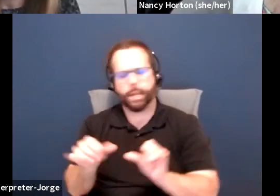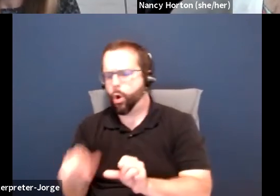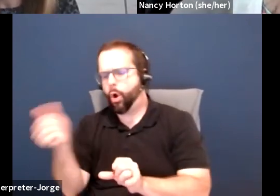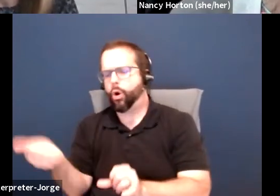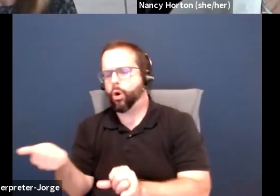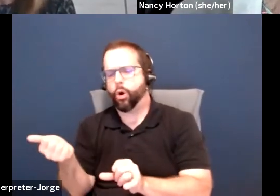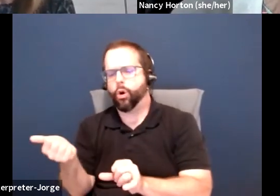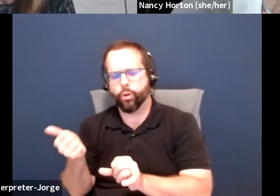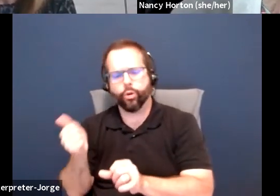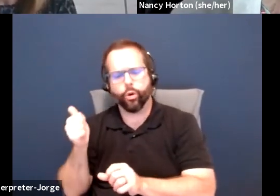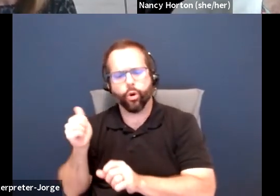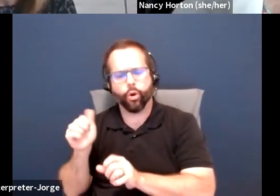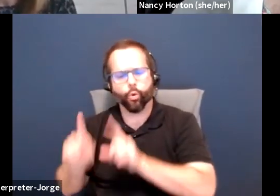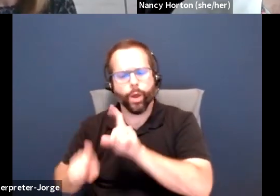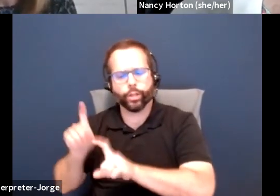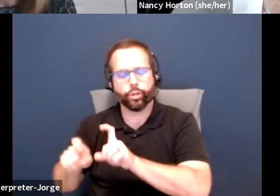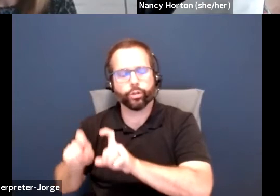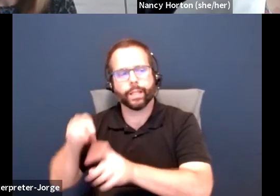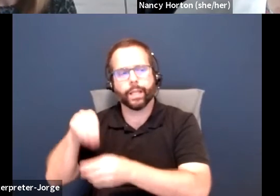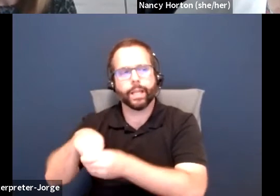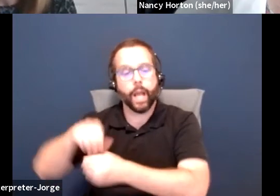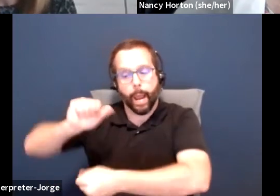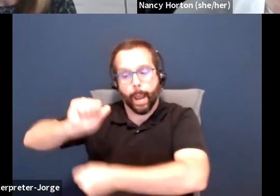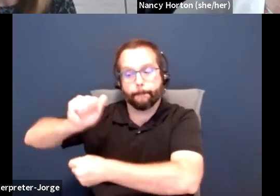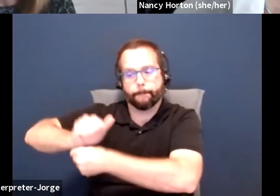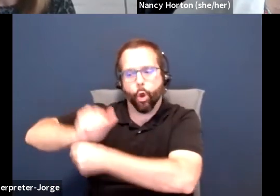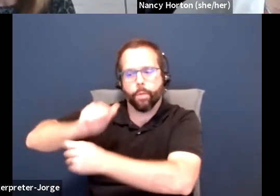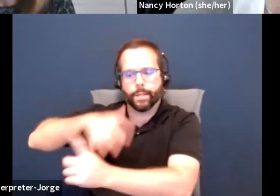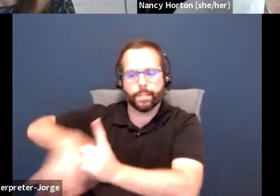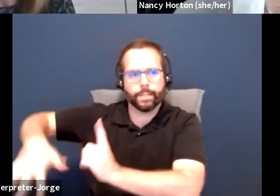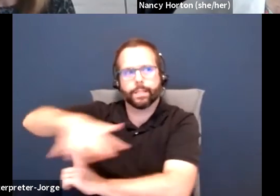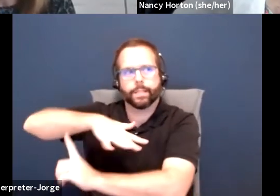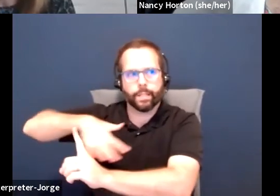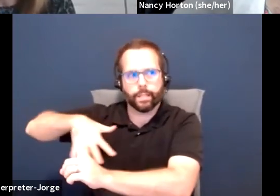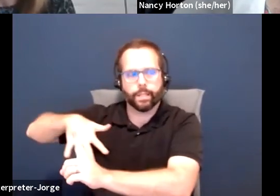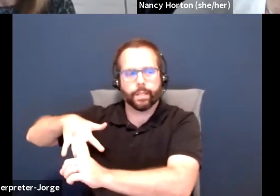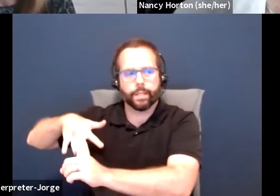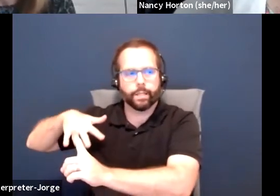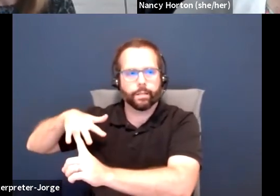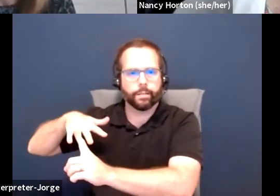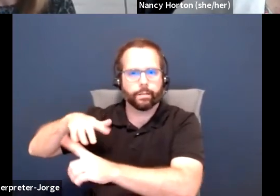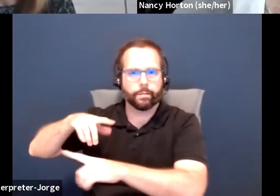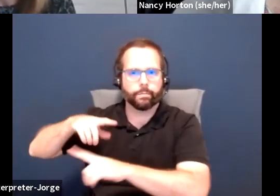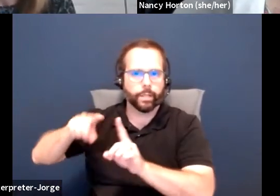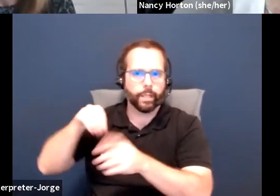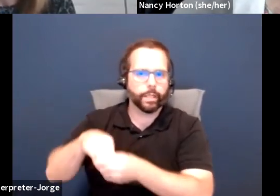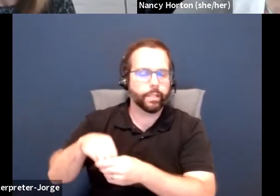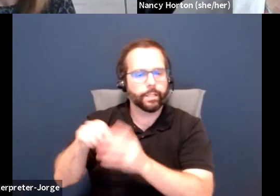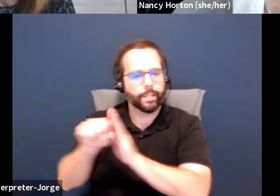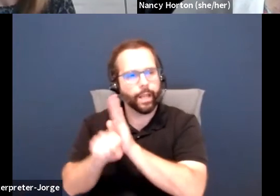common question which is very similar to some of the questions that we see in employment, but in other settings. You